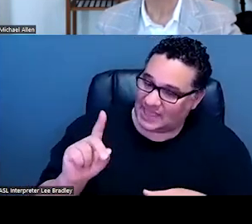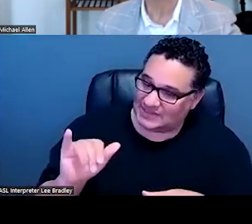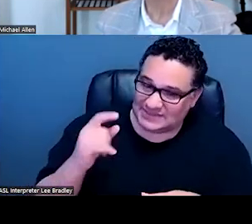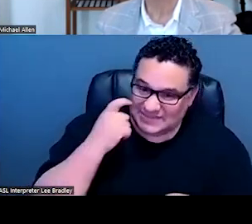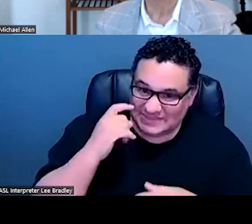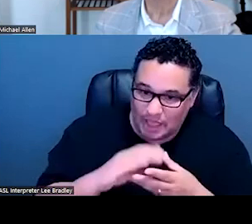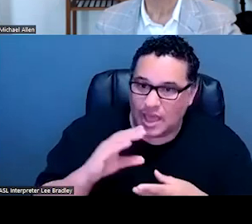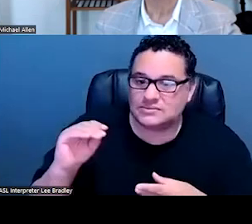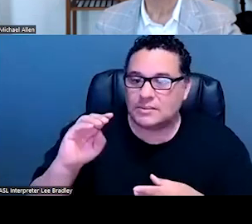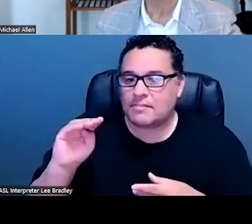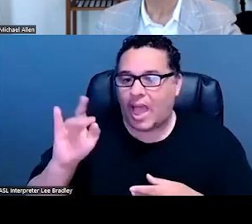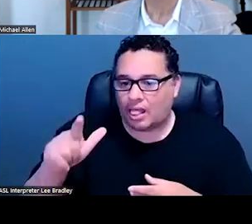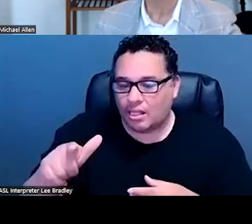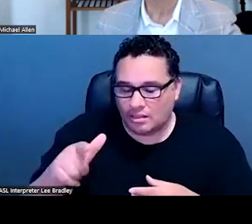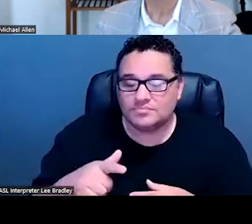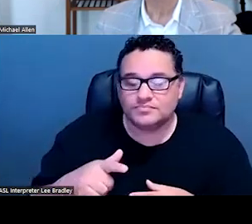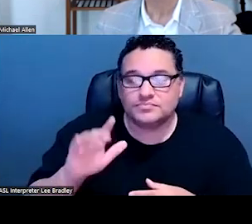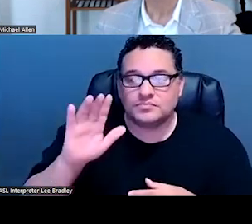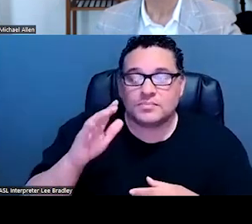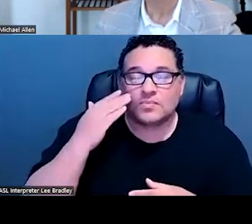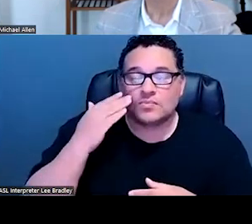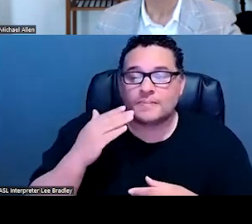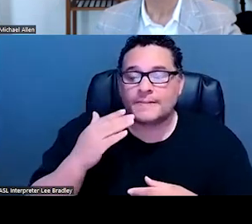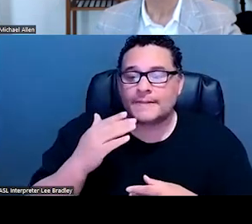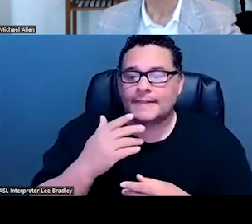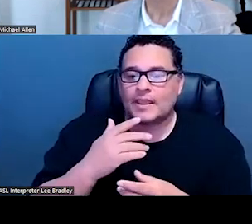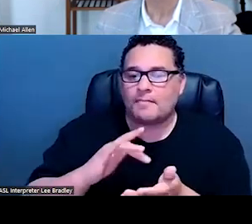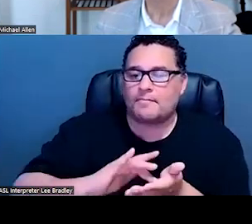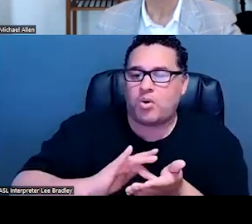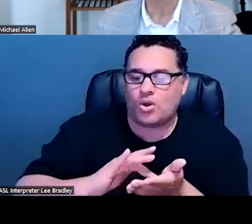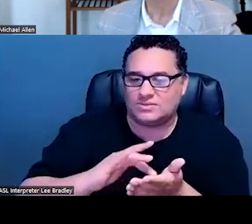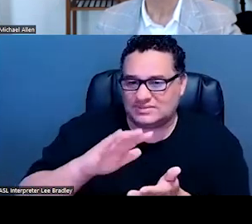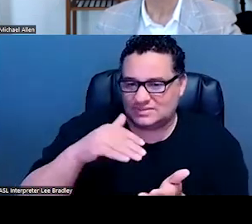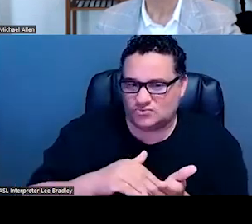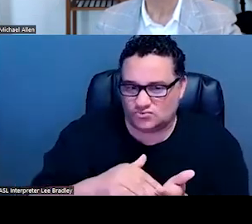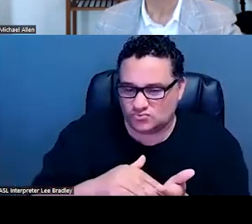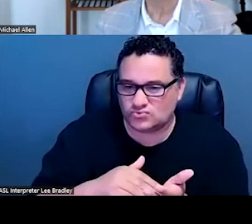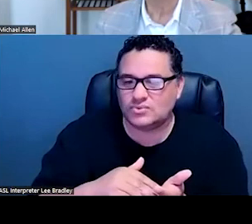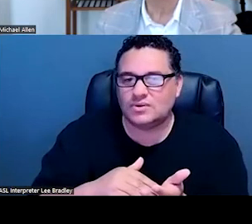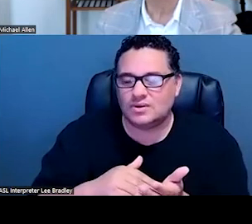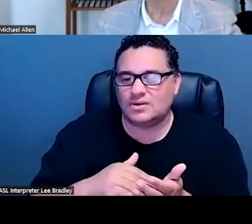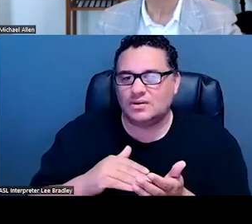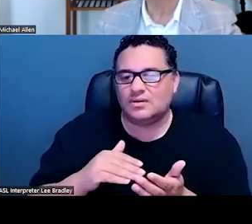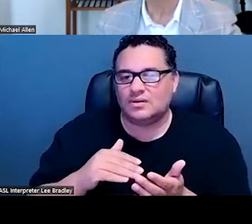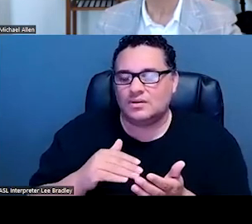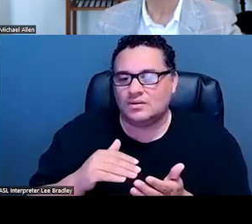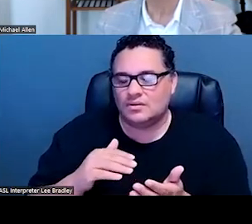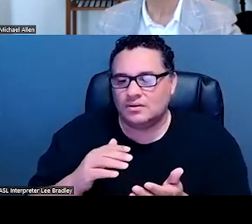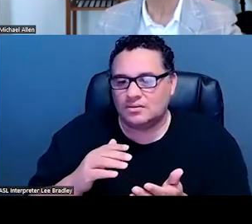POISON CENTERS NOT, DO MORE FOLLOW UP CALLS THAN I ALLUDED TO. AND WE HAVE ALSO BEEN KNOWN TO, FOLLOW